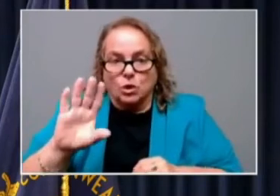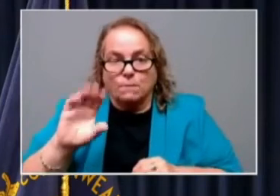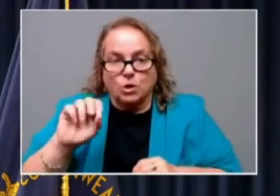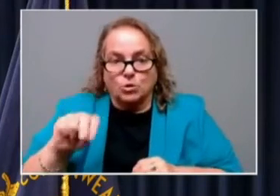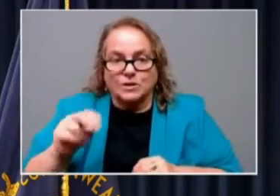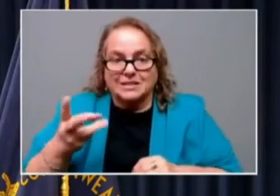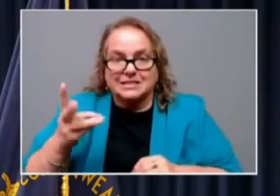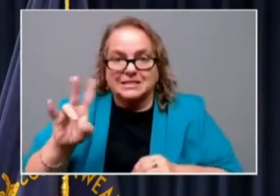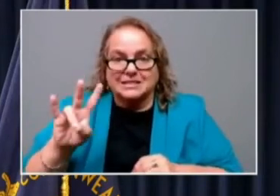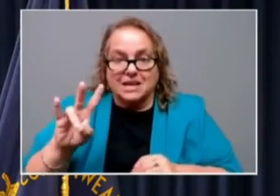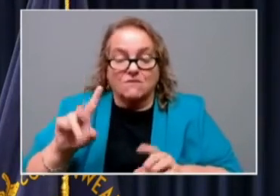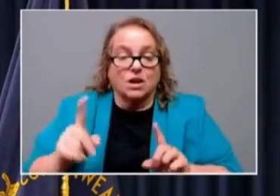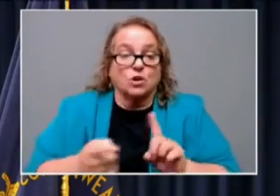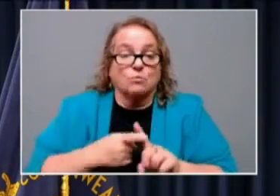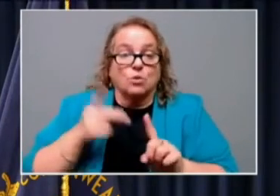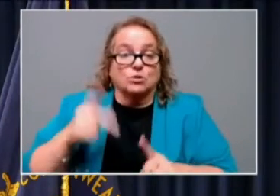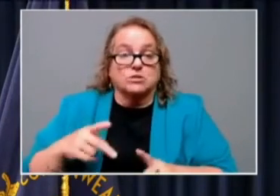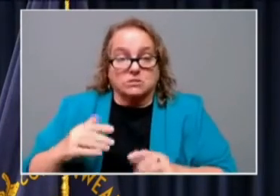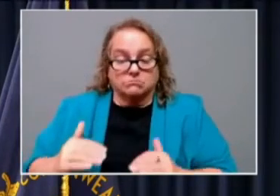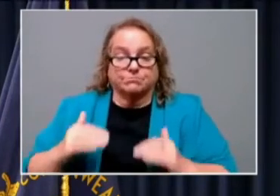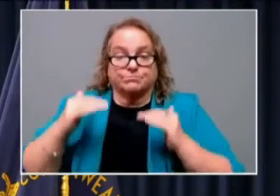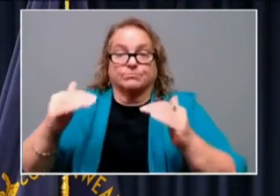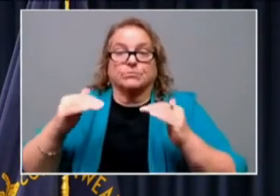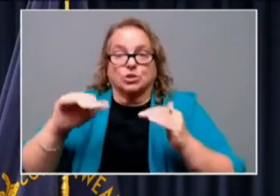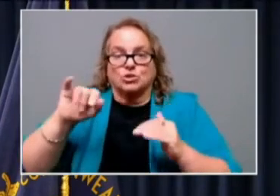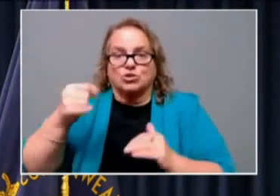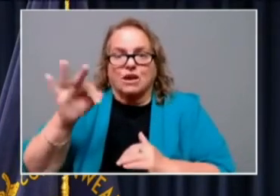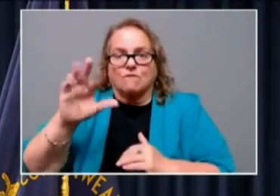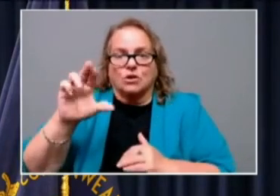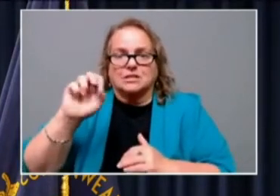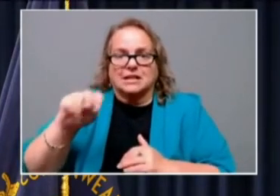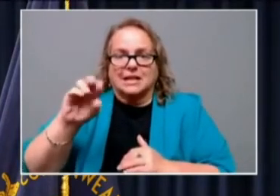in a while, Jefferson County, rounding out the top five counties vaccinated at